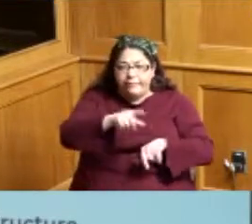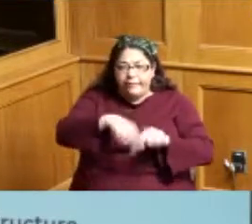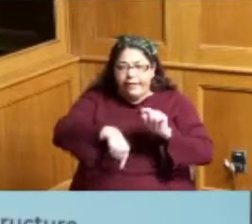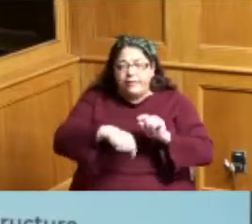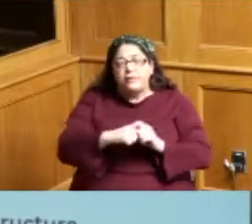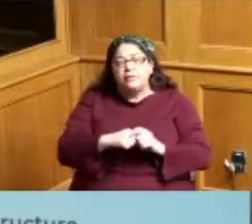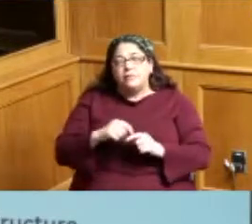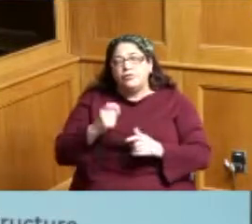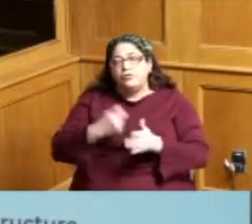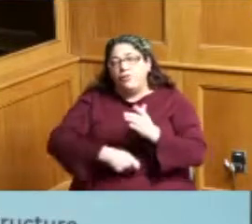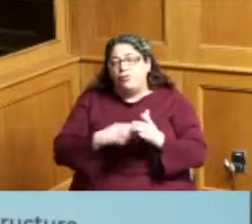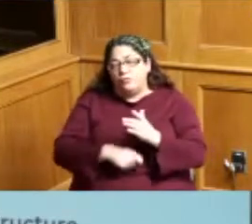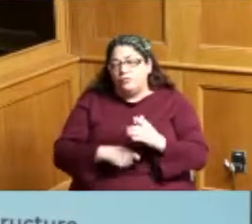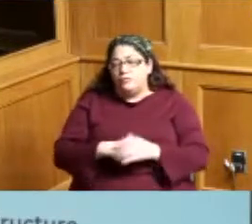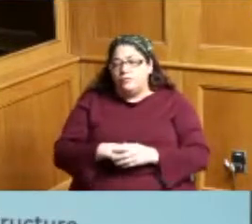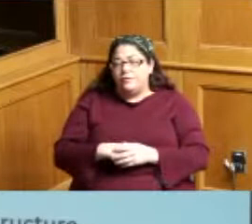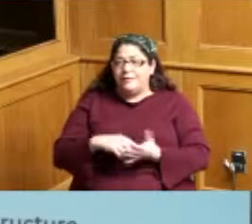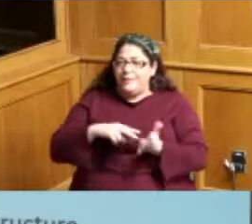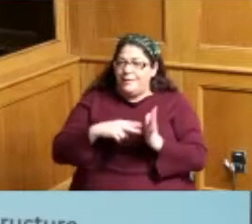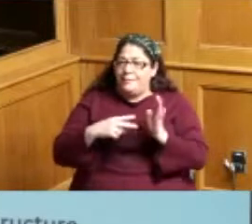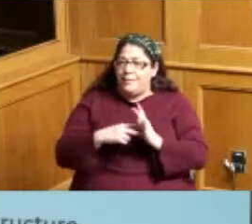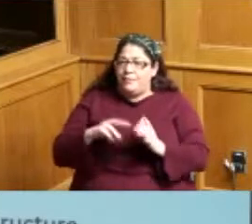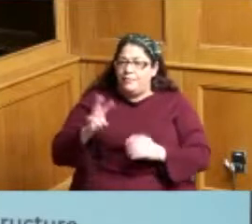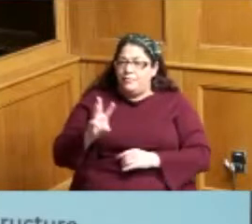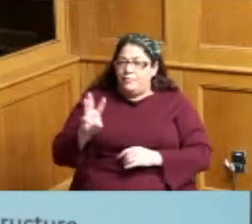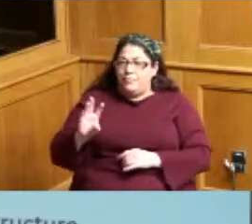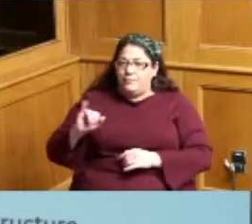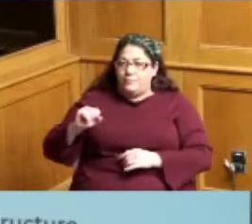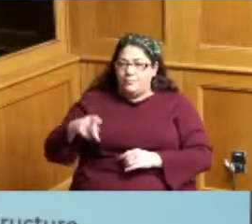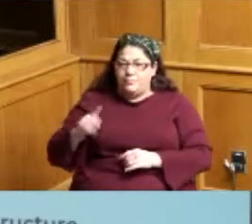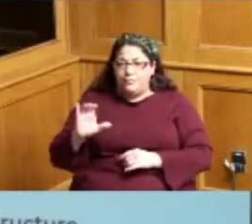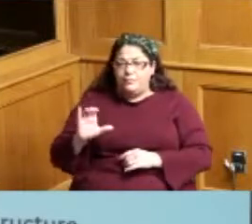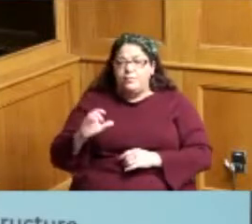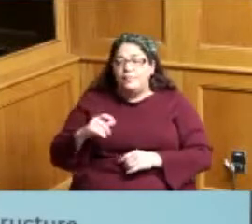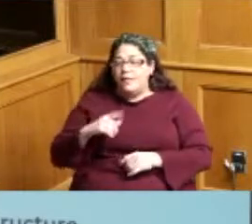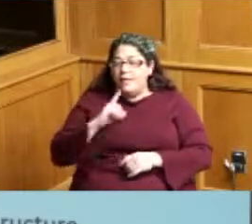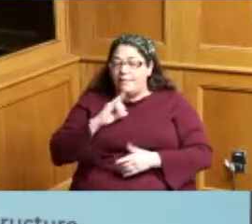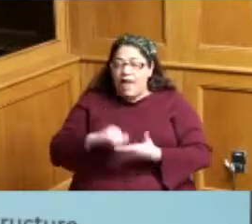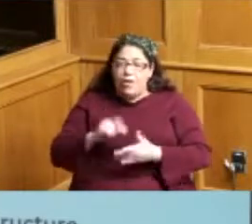and longer term is county-wide collaborative collaboration on stormwater delivery